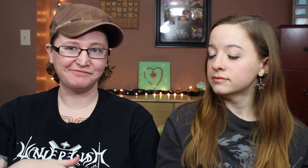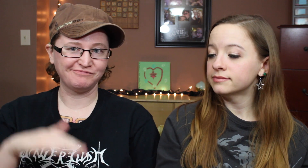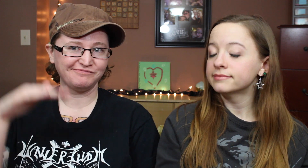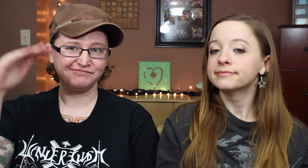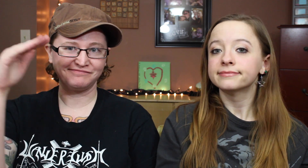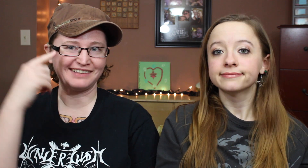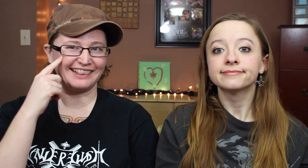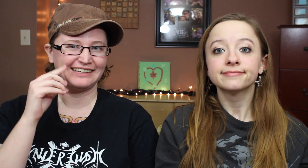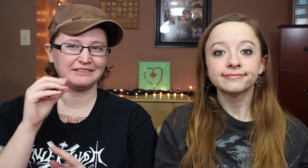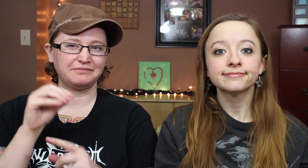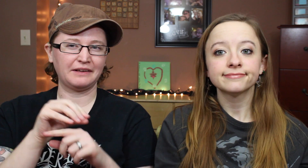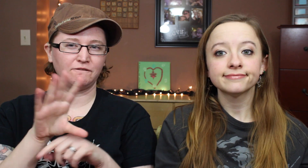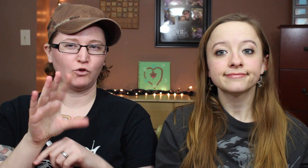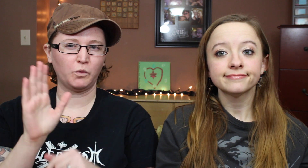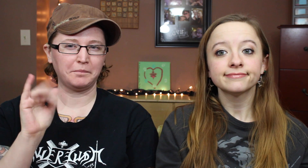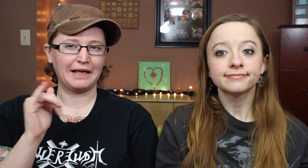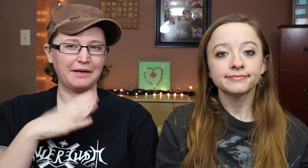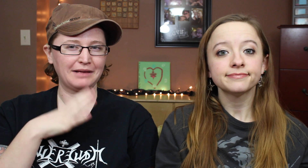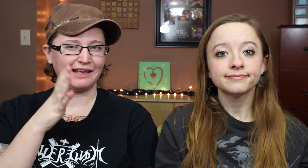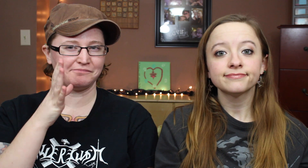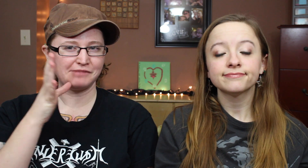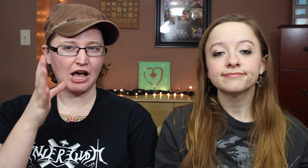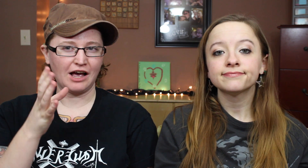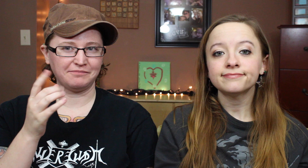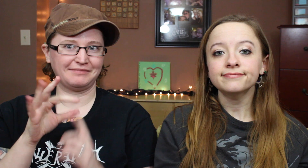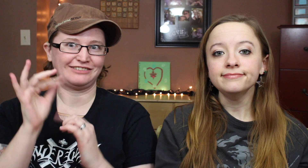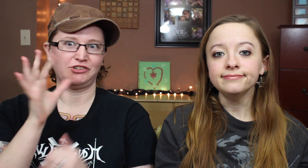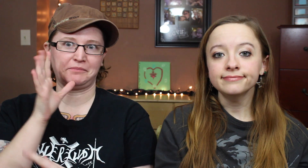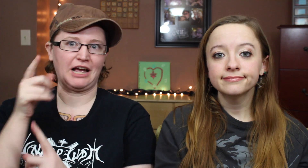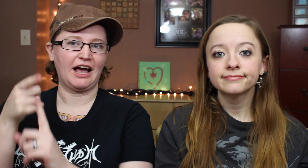have been growing up. I think um it was mainly